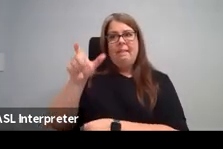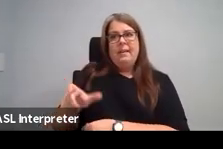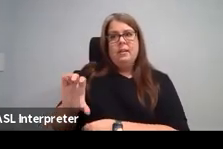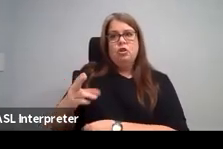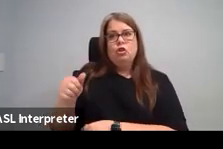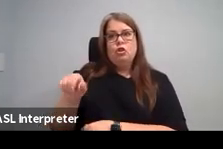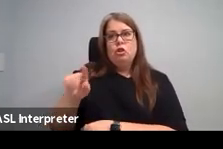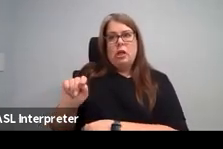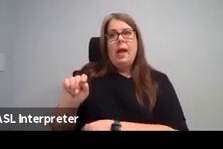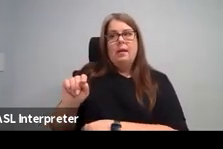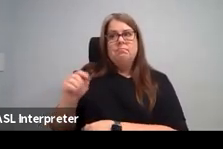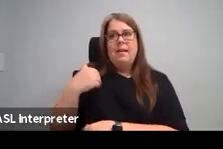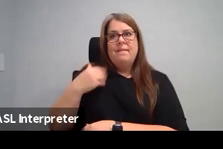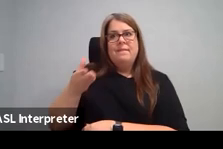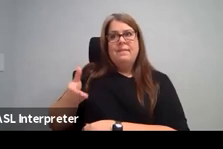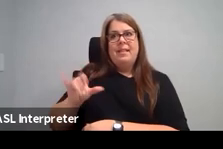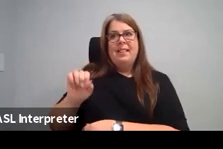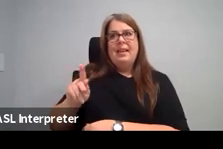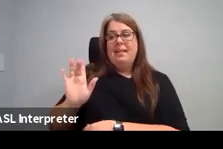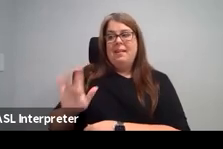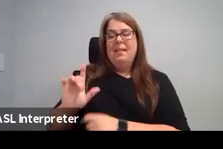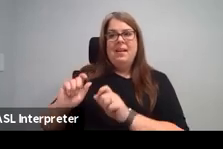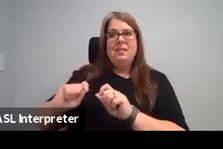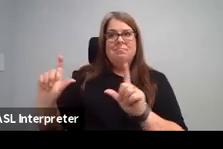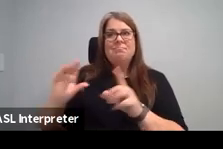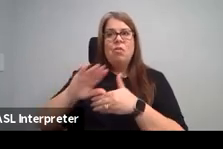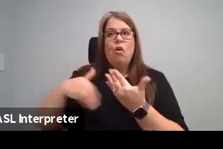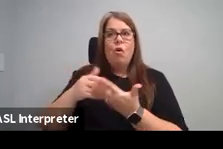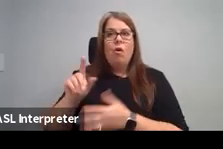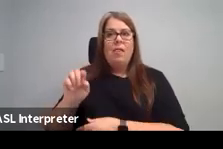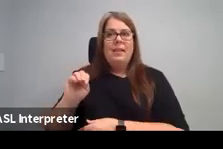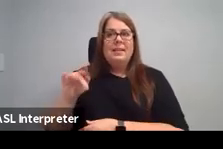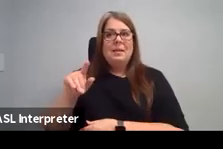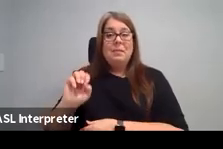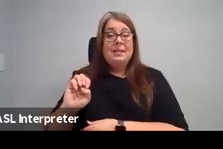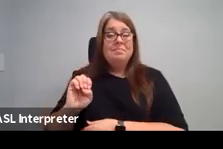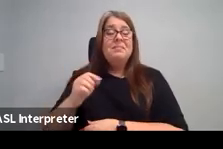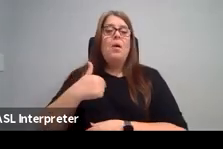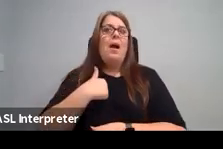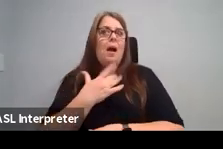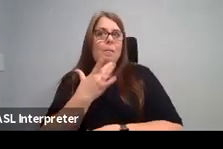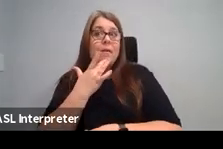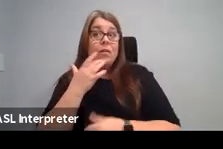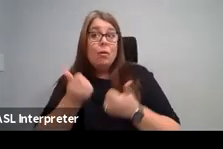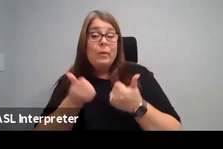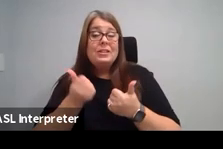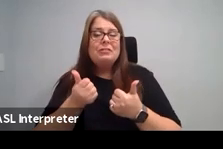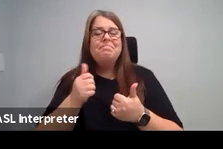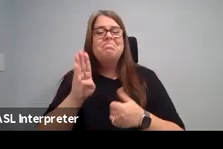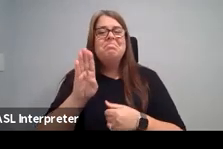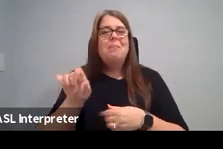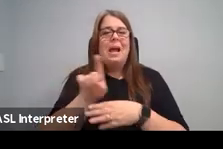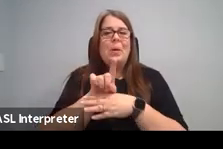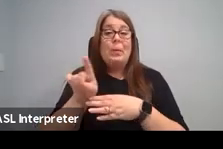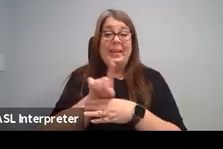Allison Frenzel : So the course planning template by week was one that I actually really liked um this document is if there's 36 weeks of school year.